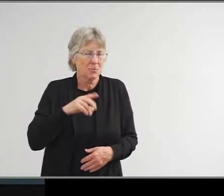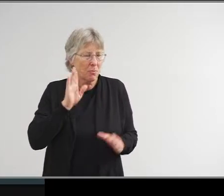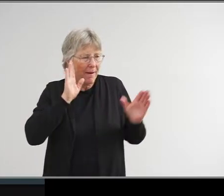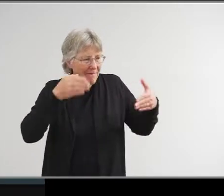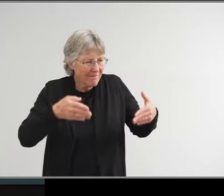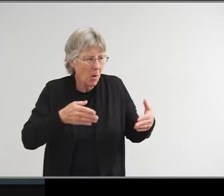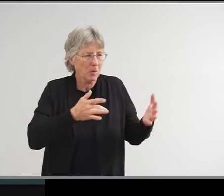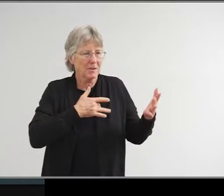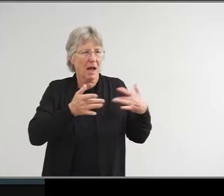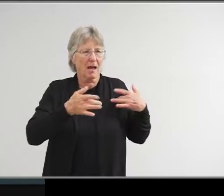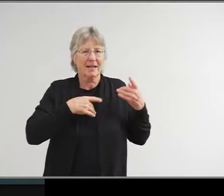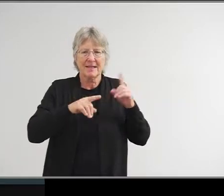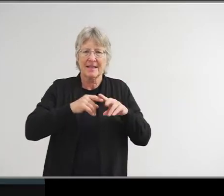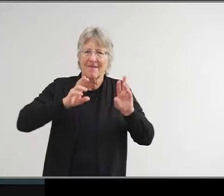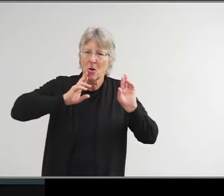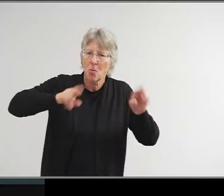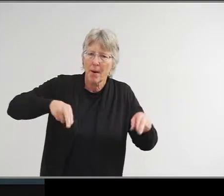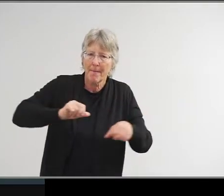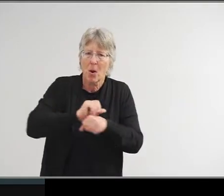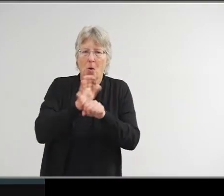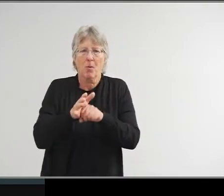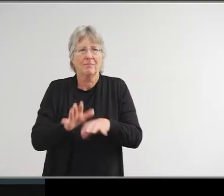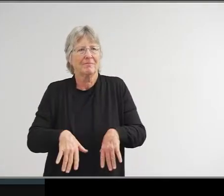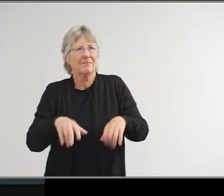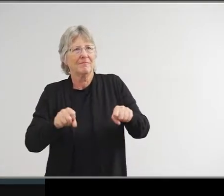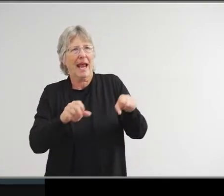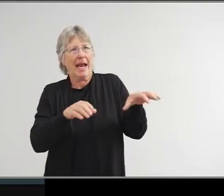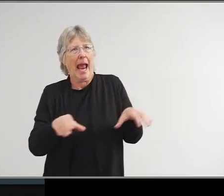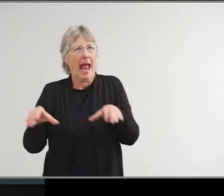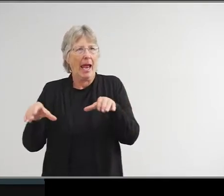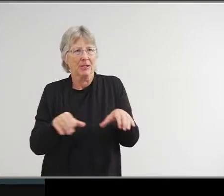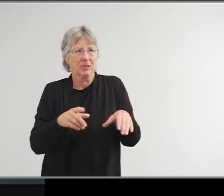and reports of COVID and take action on those reports.